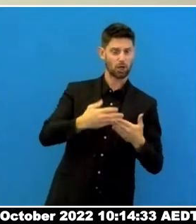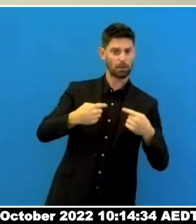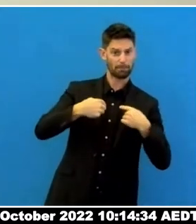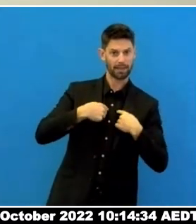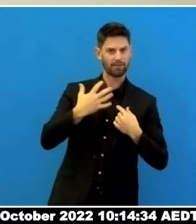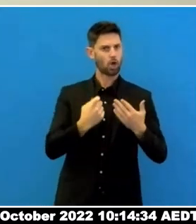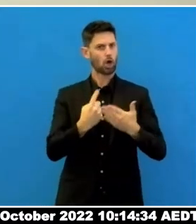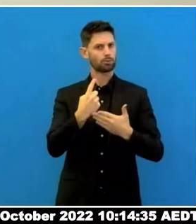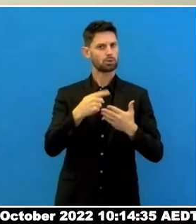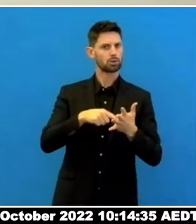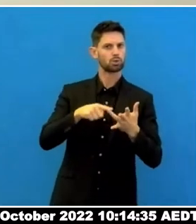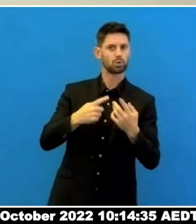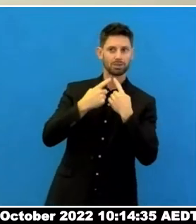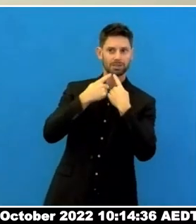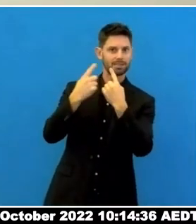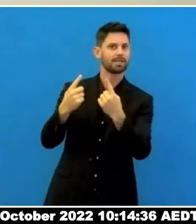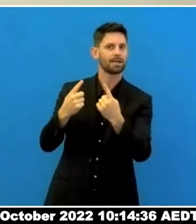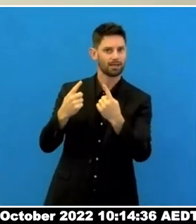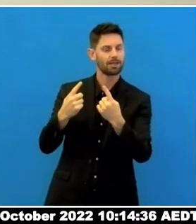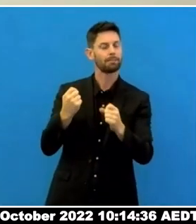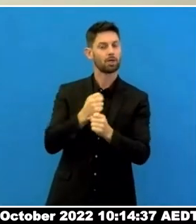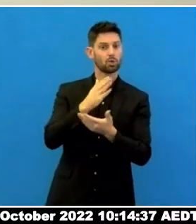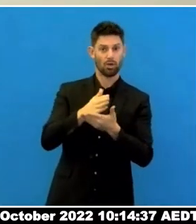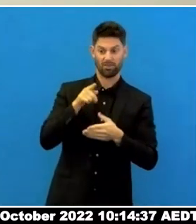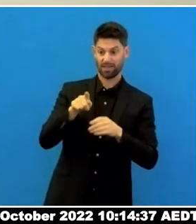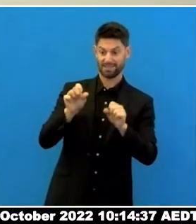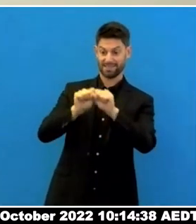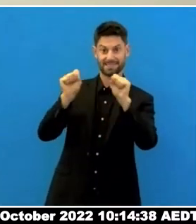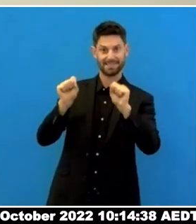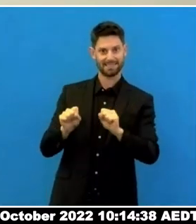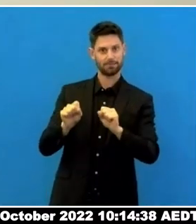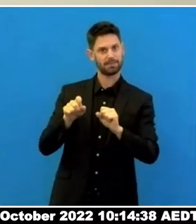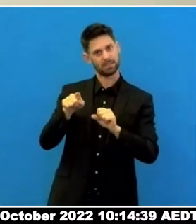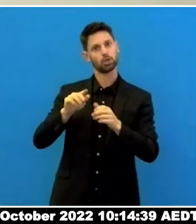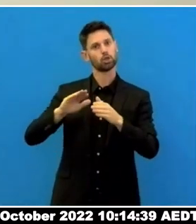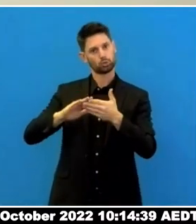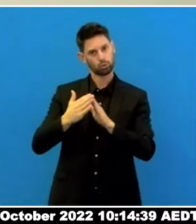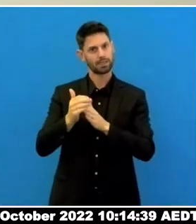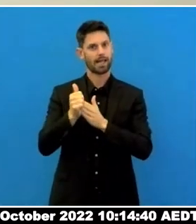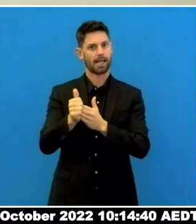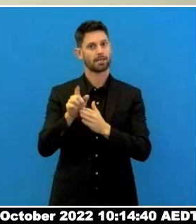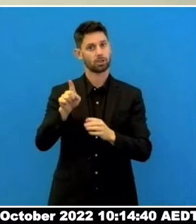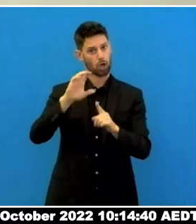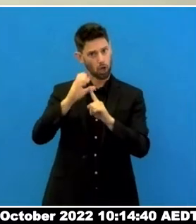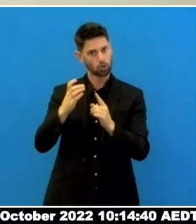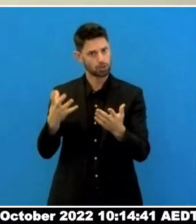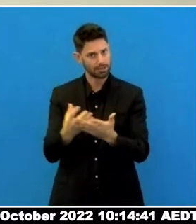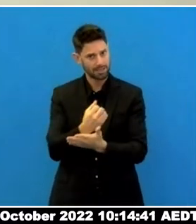and ensuring the mechanism is community led, culturally safe and trauma informed.